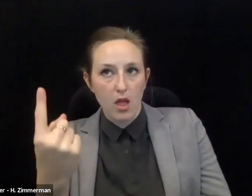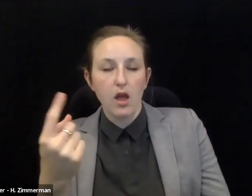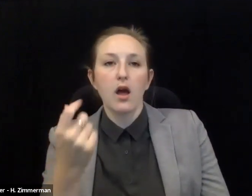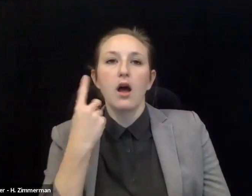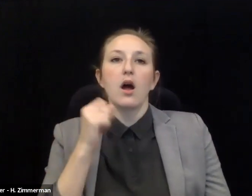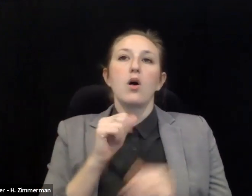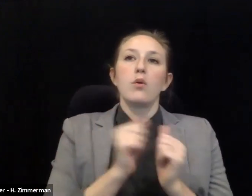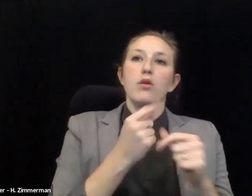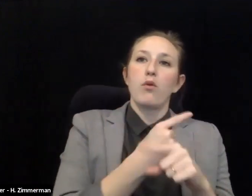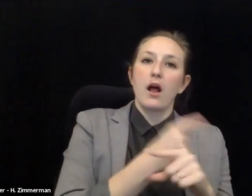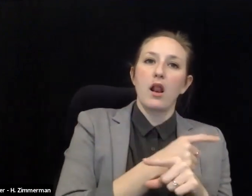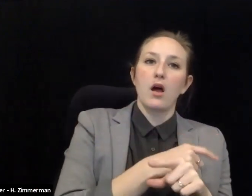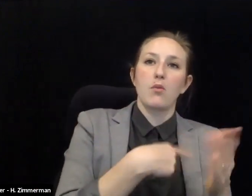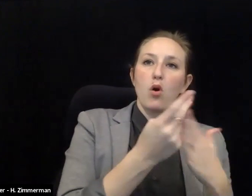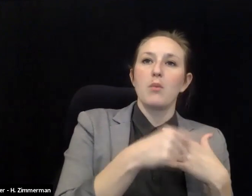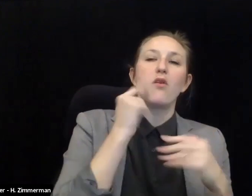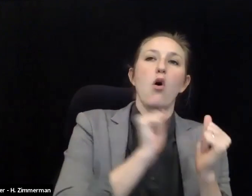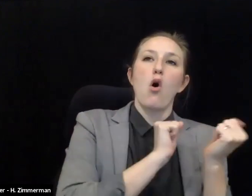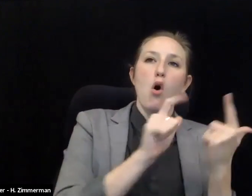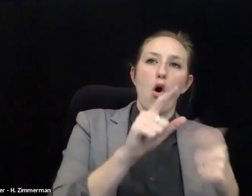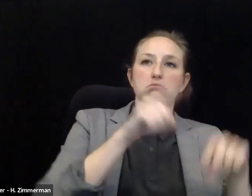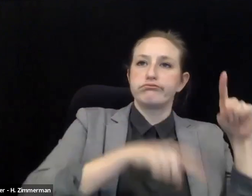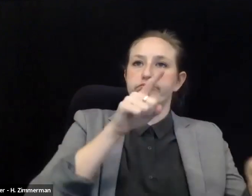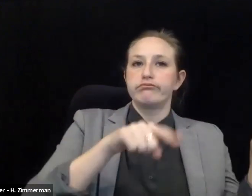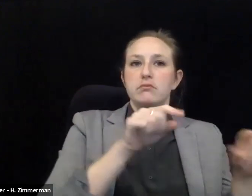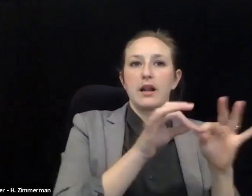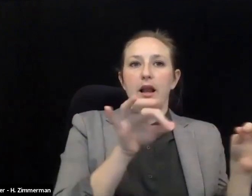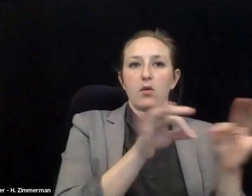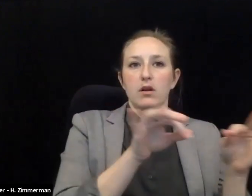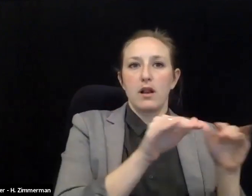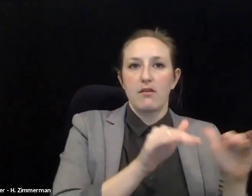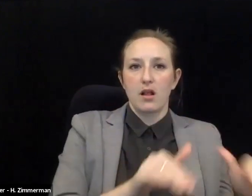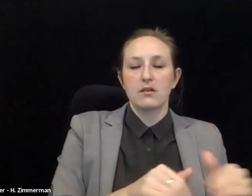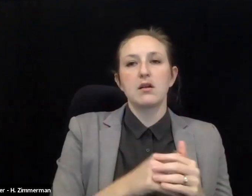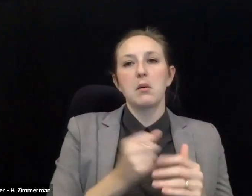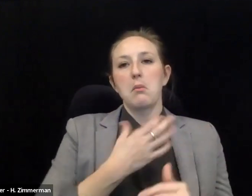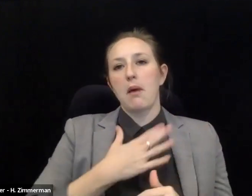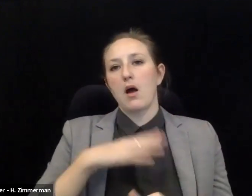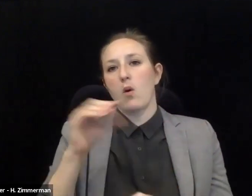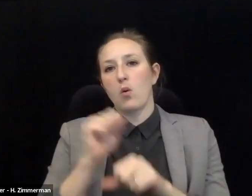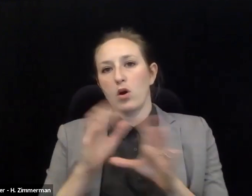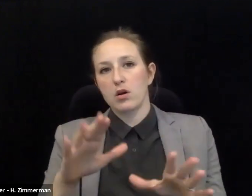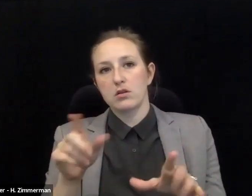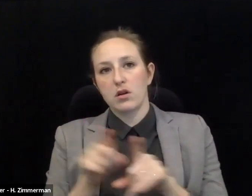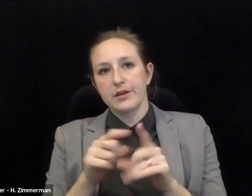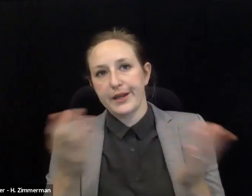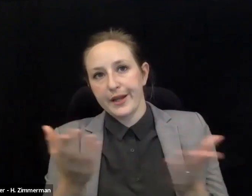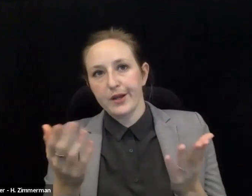program just for our different language level. And my colleague Sarah Hansen, might also be able to answer some questions about Virtual NSLI-Y